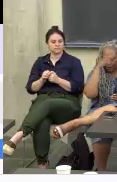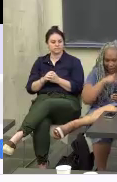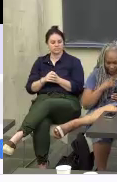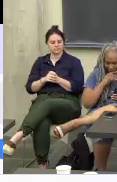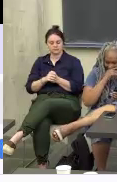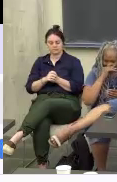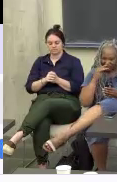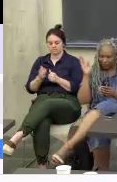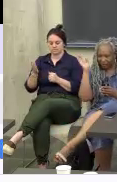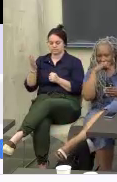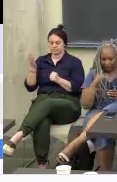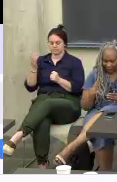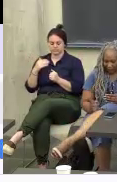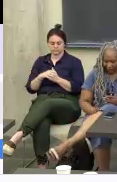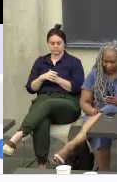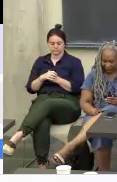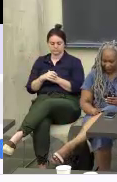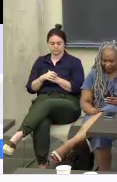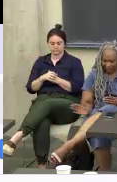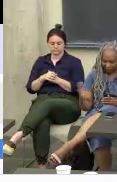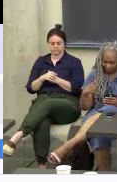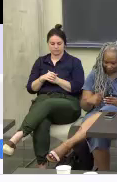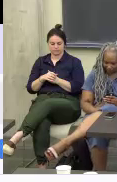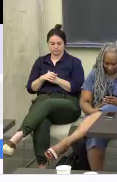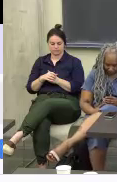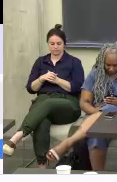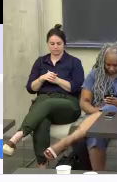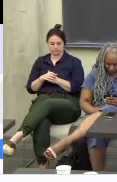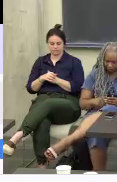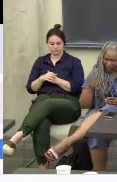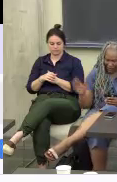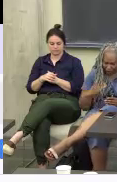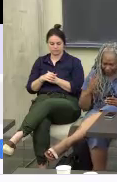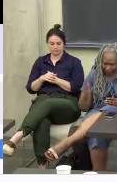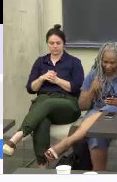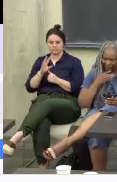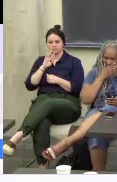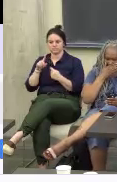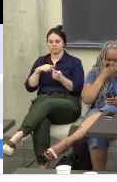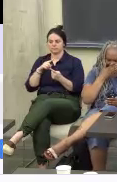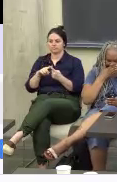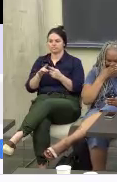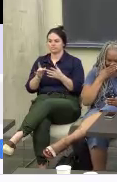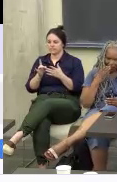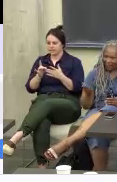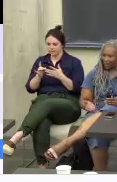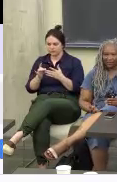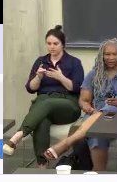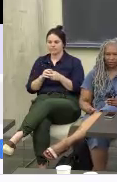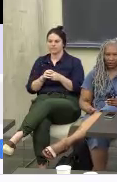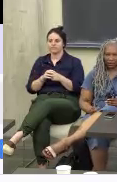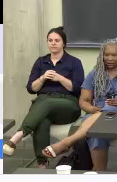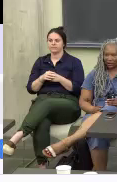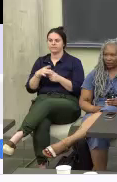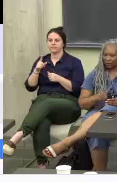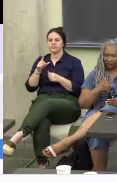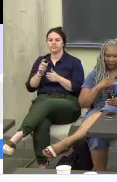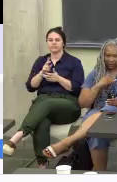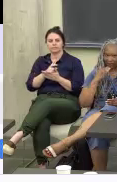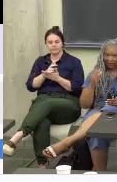in the last in a similar another flipped about leadership and you can get into the you know into